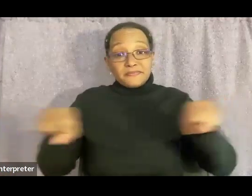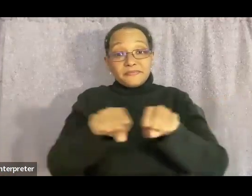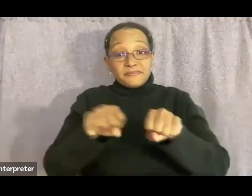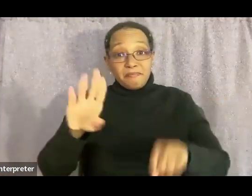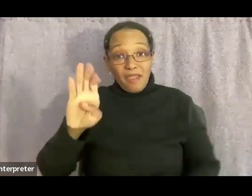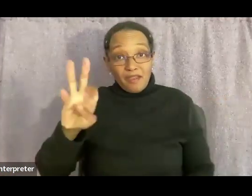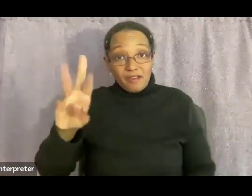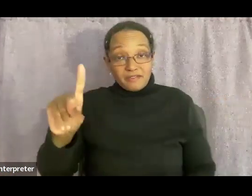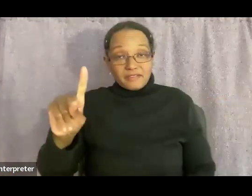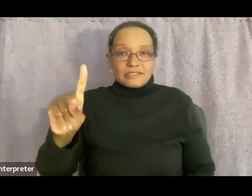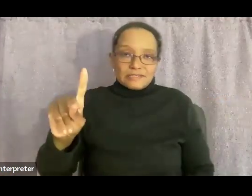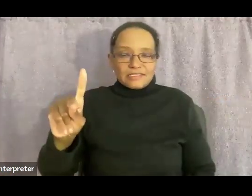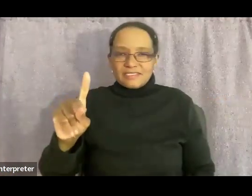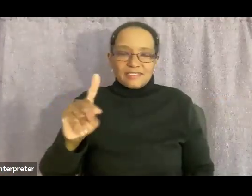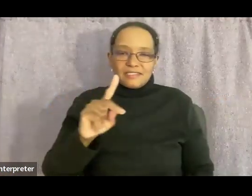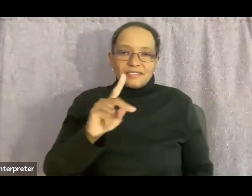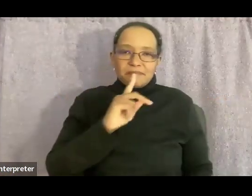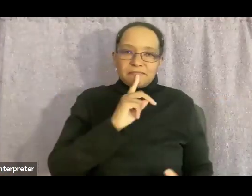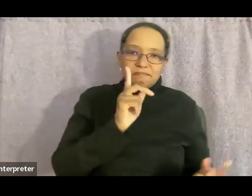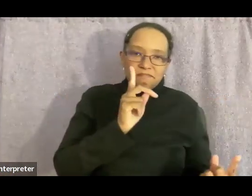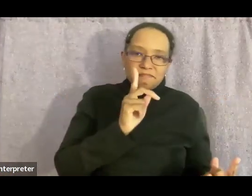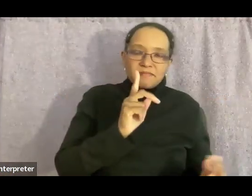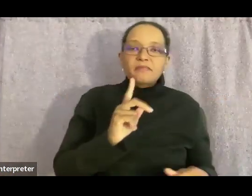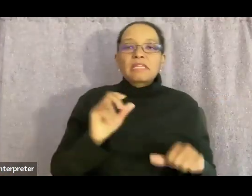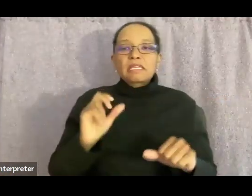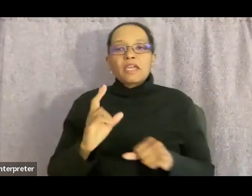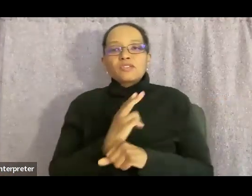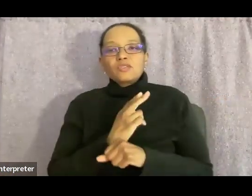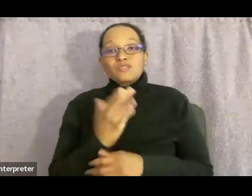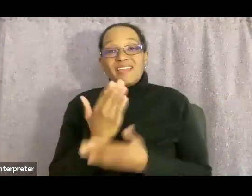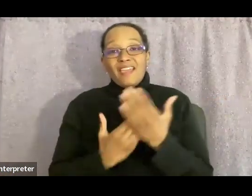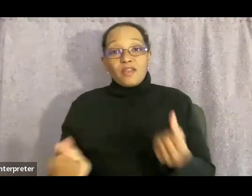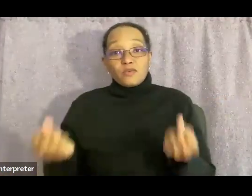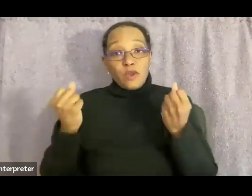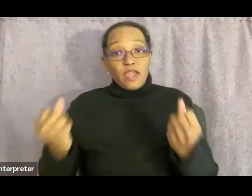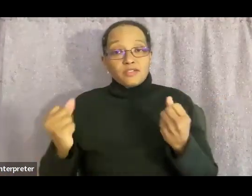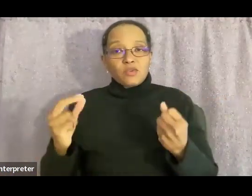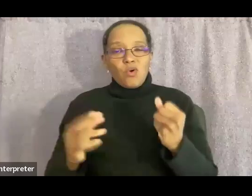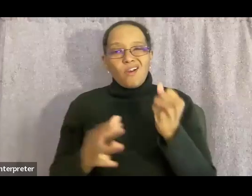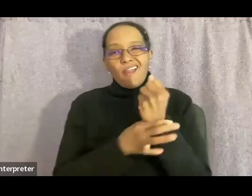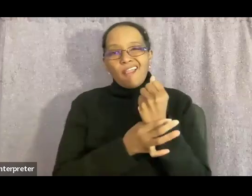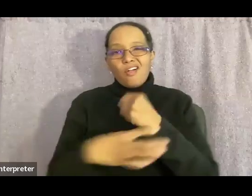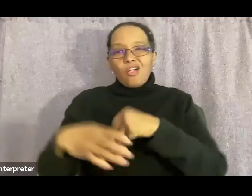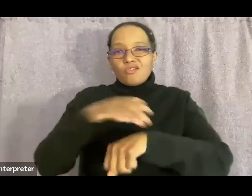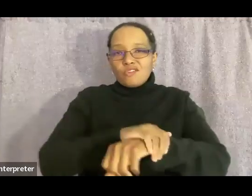The handheld weights and the ankle weights can add good resistance for this one. You want it at your wrist or in your hands. All righty?